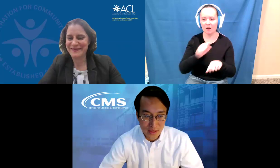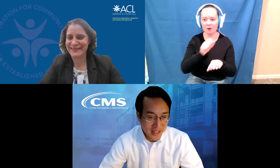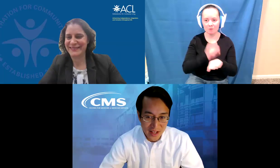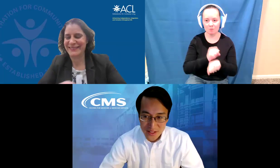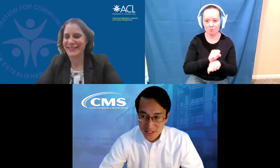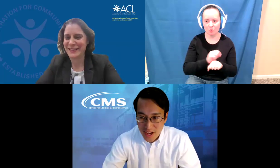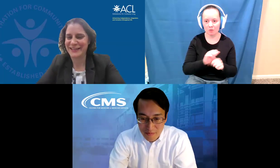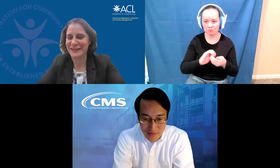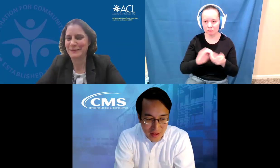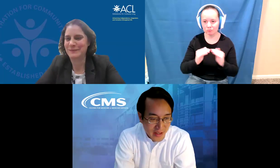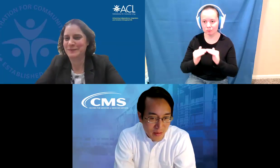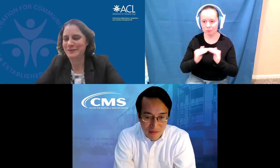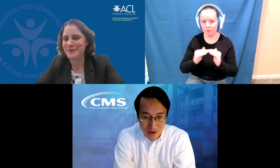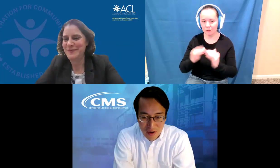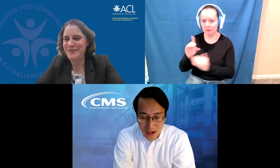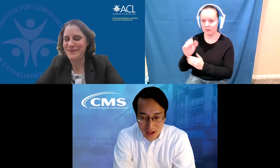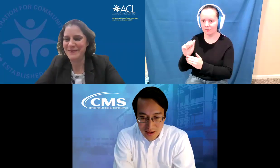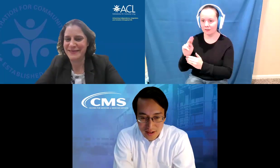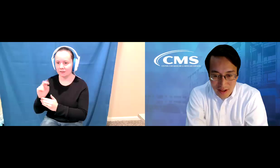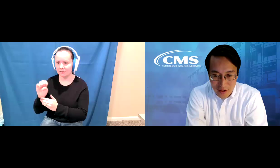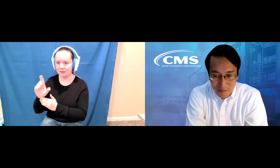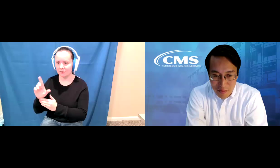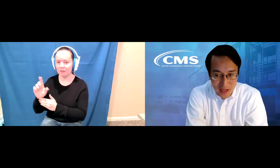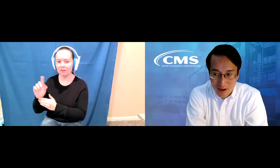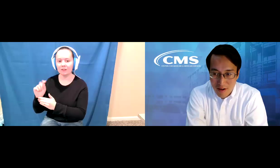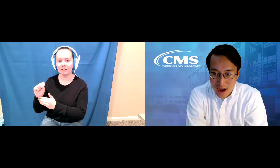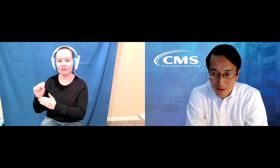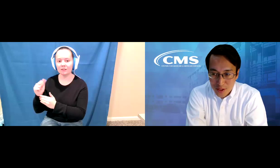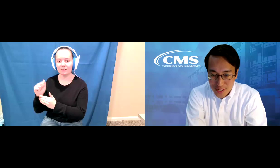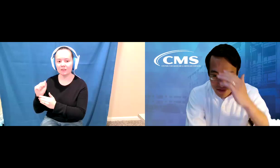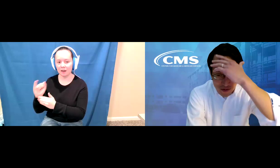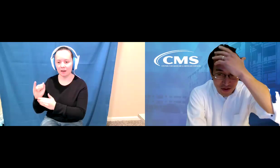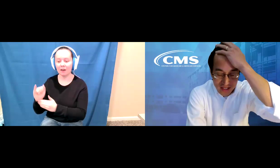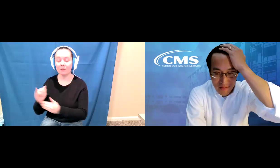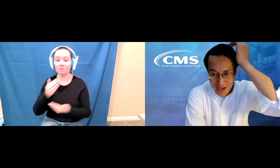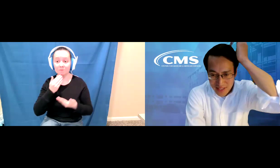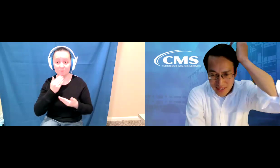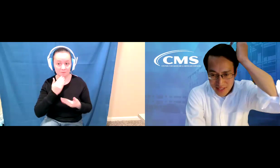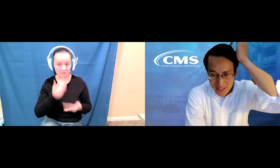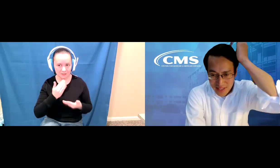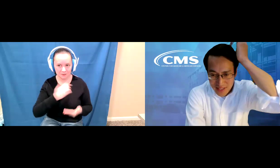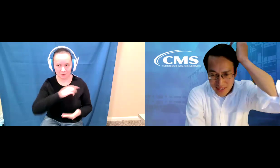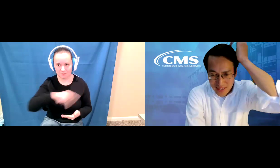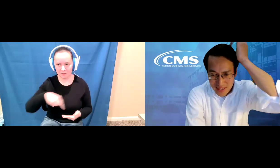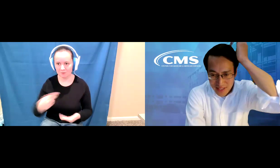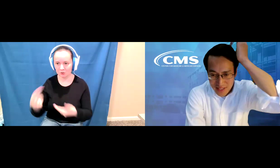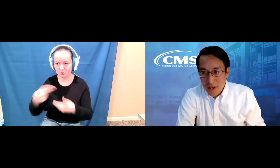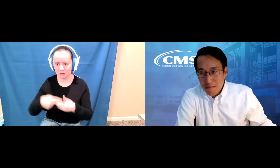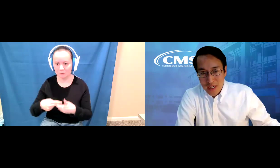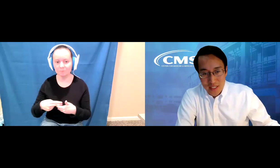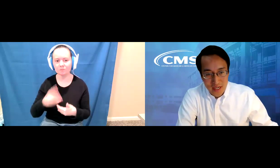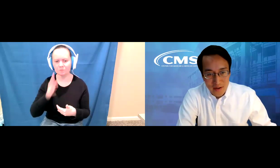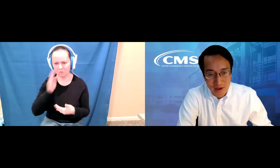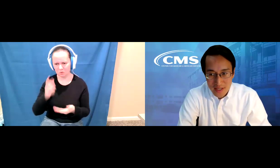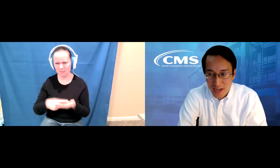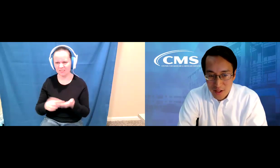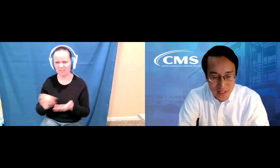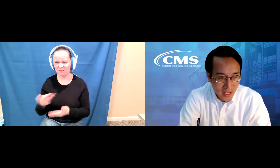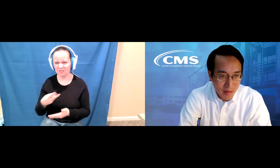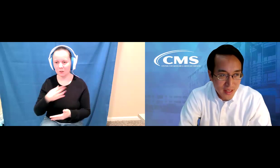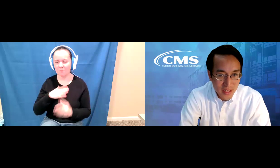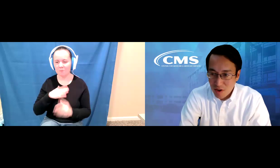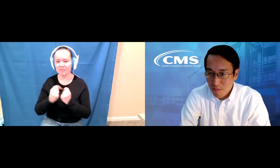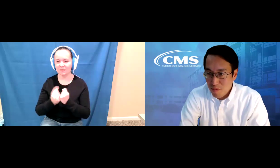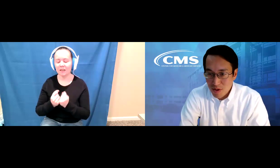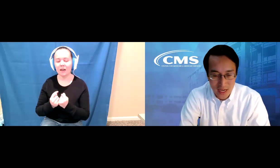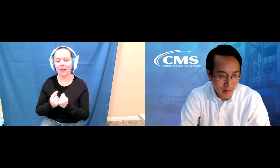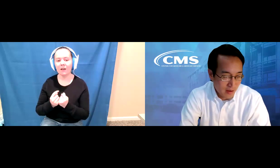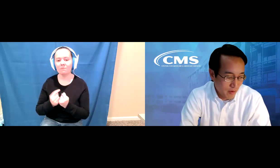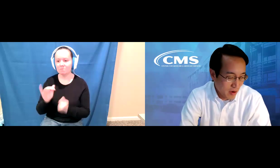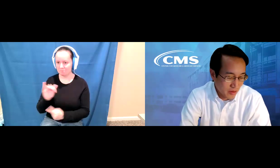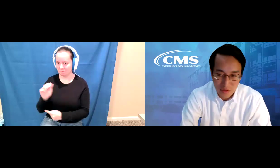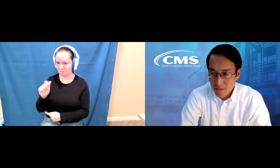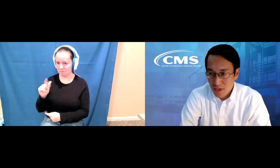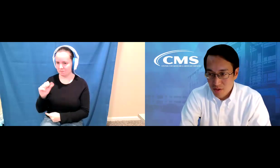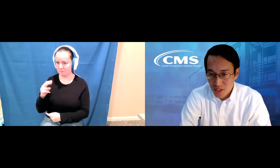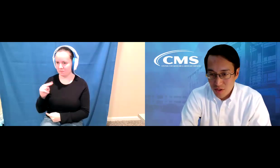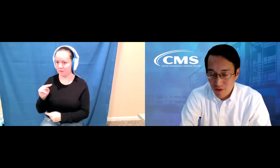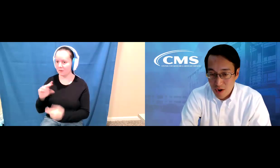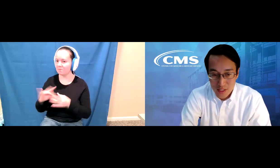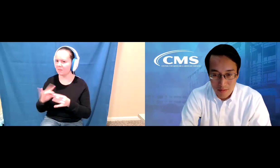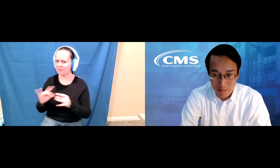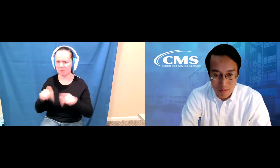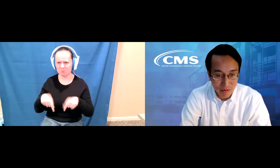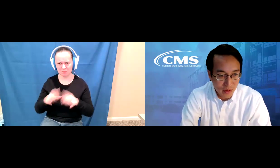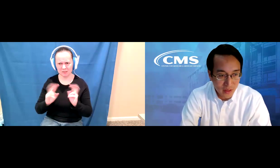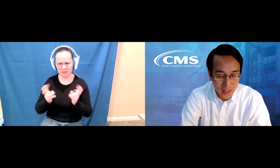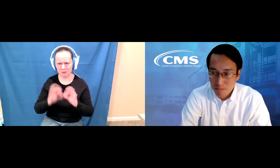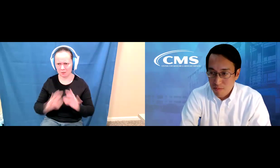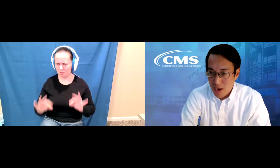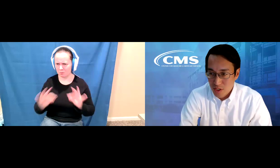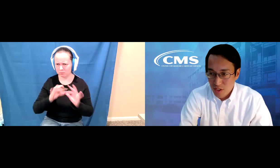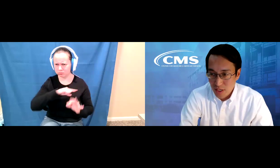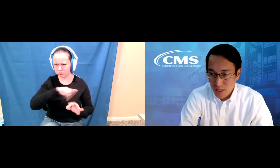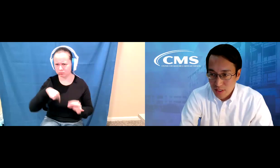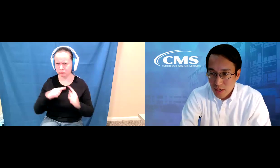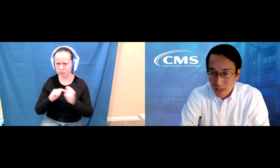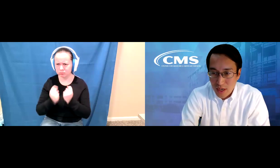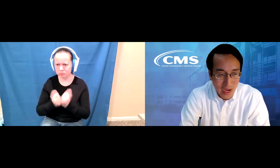Daniel Tsai: Thanks, Alison. Thanks, everybody, for being here. I will just say a few things then pass it to Melissa Harris on my team. As Alison said, this is incredibly important topic for us, for this administration, for our team. People feel deeply passionate